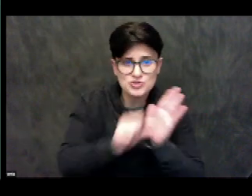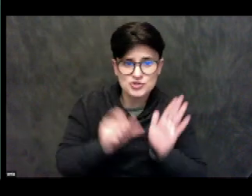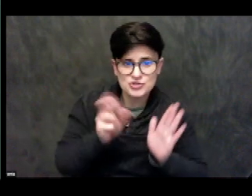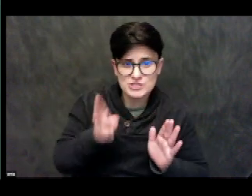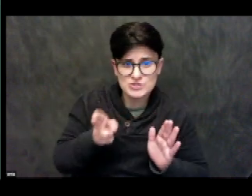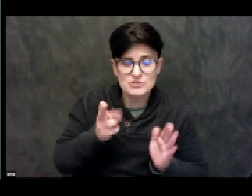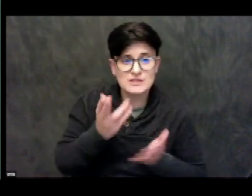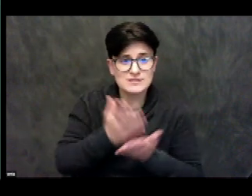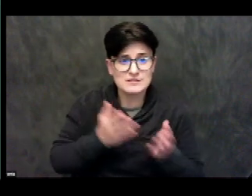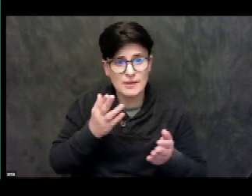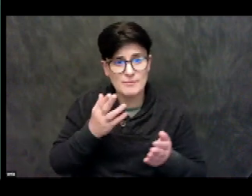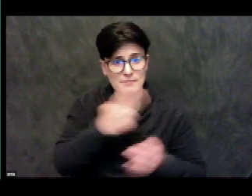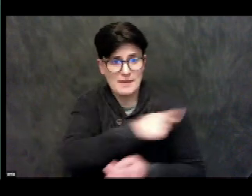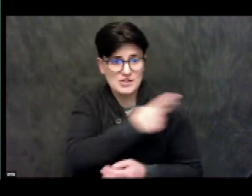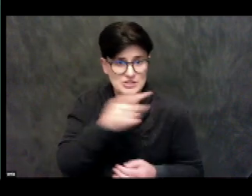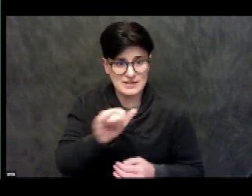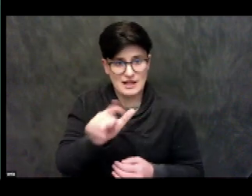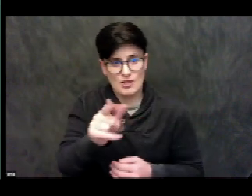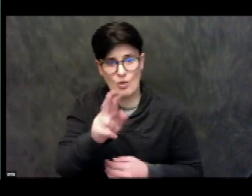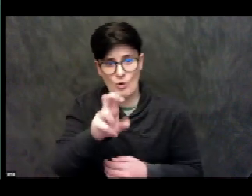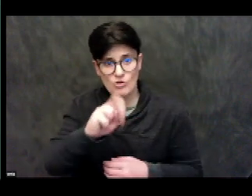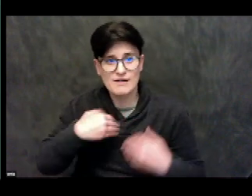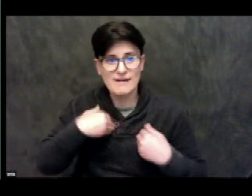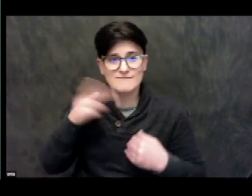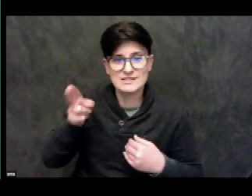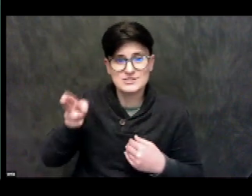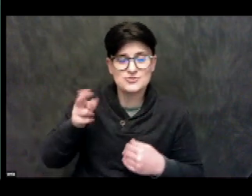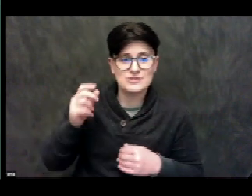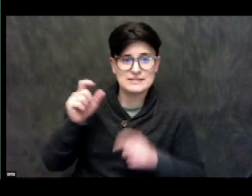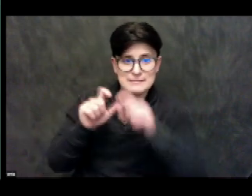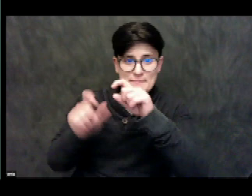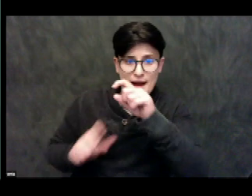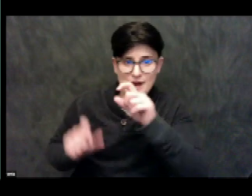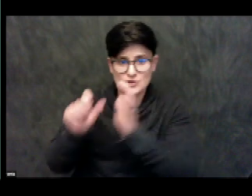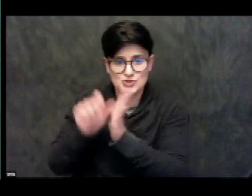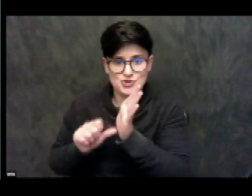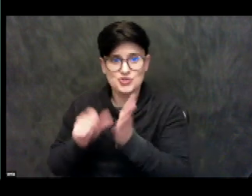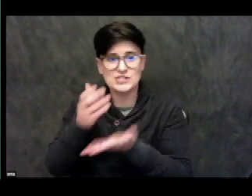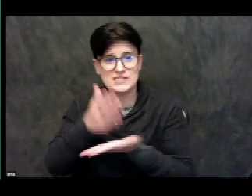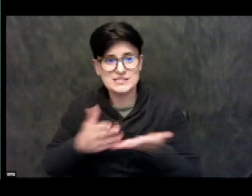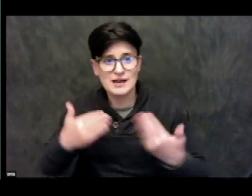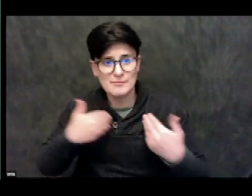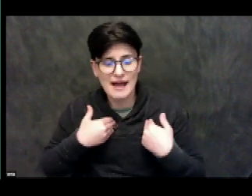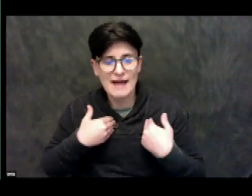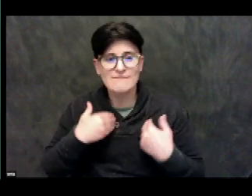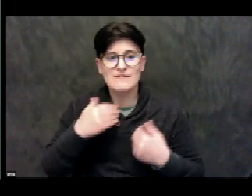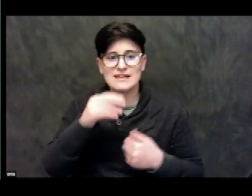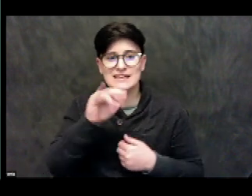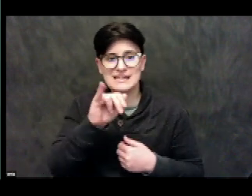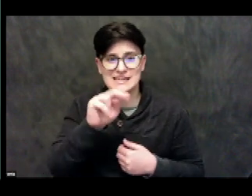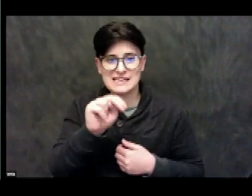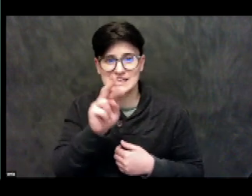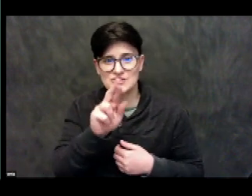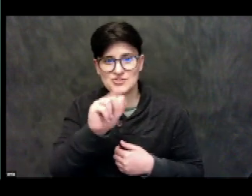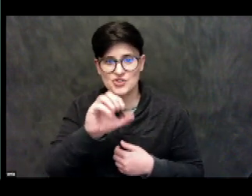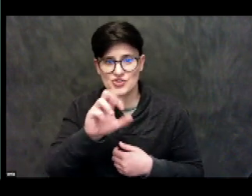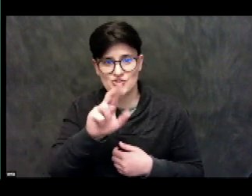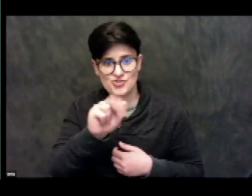Some people have a history of intracranial surgery. And talking about things like shunts, seizures, and other medications,